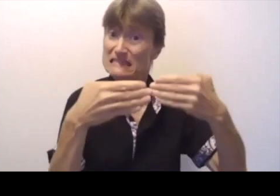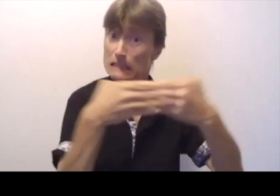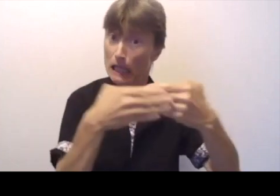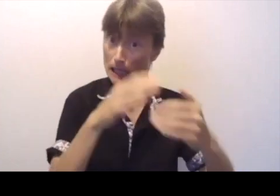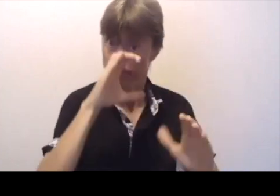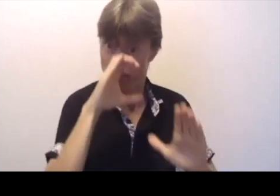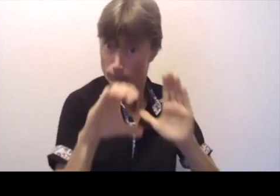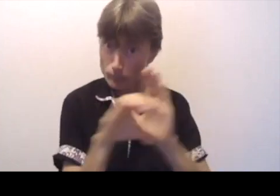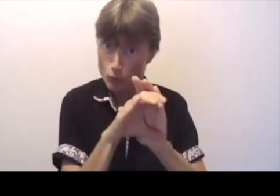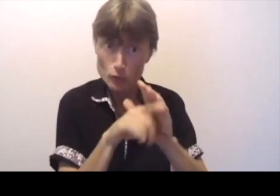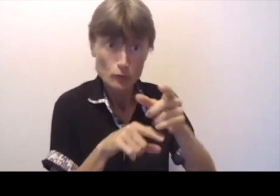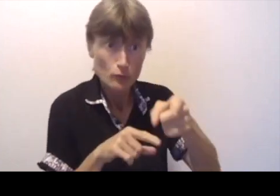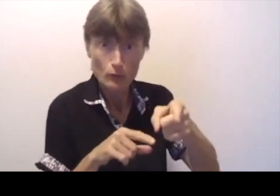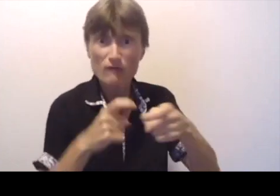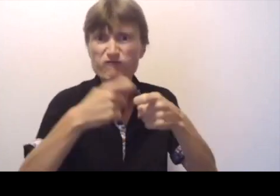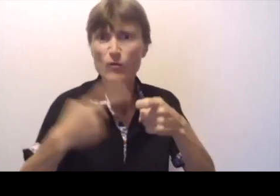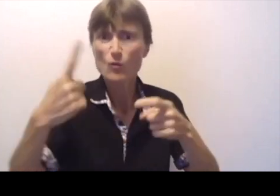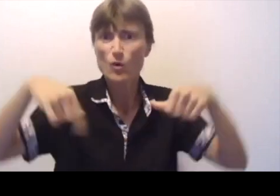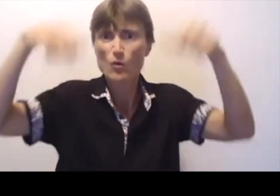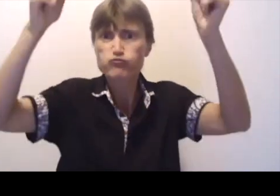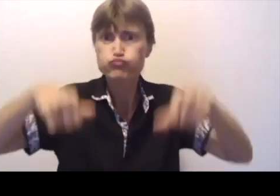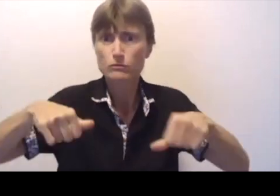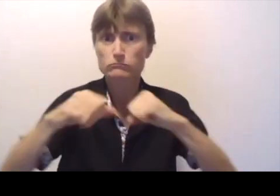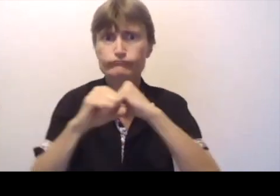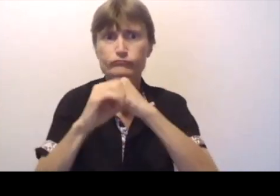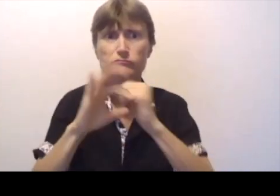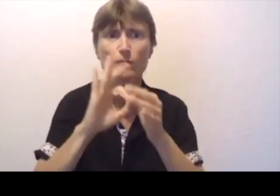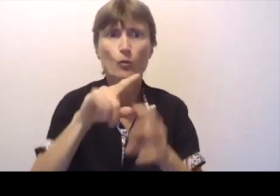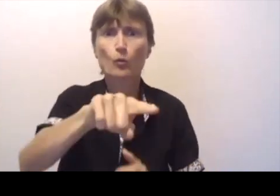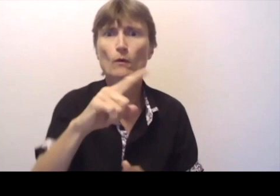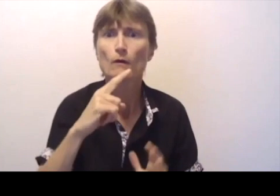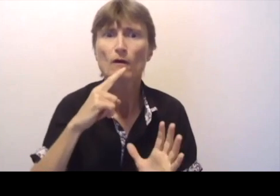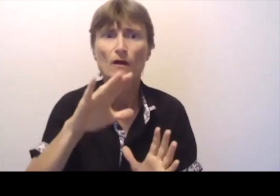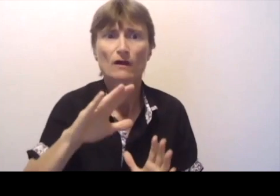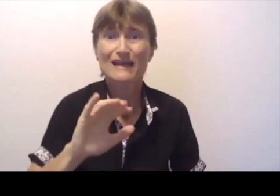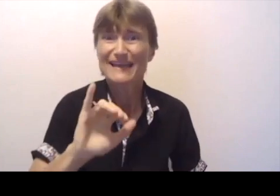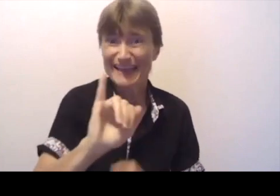is from a poster from invisible colors and um this was an international film